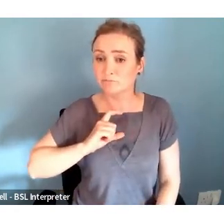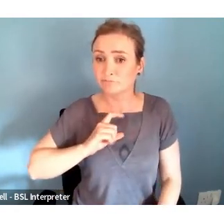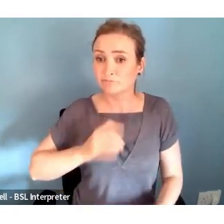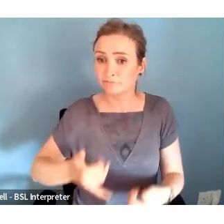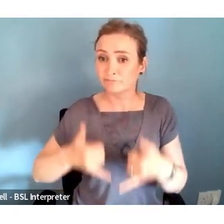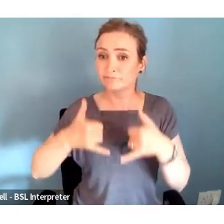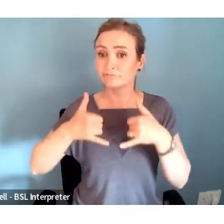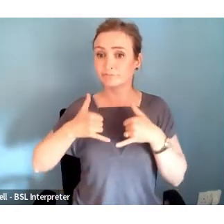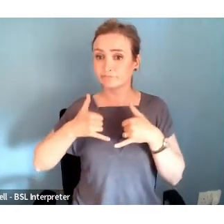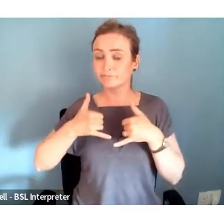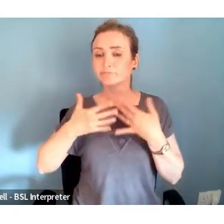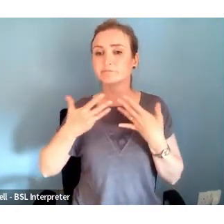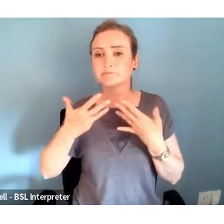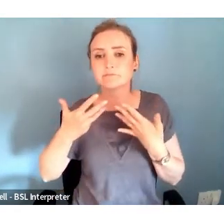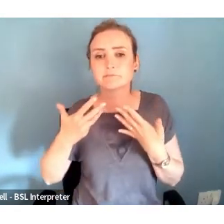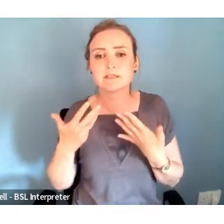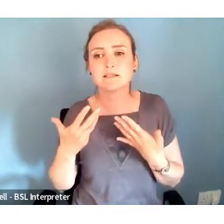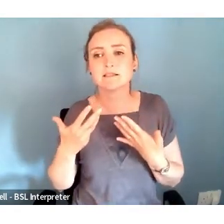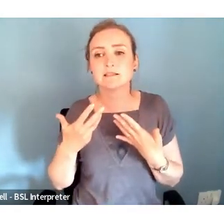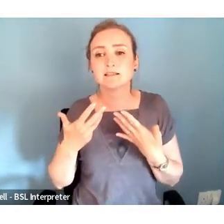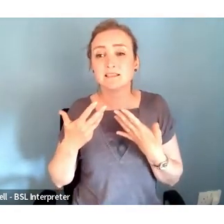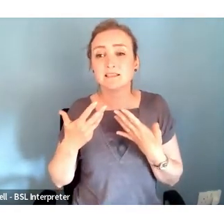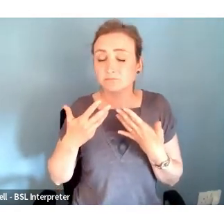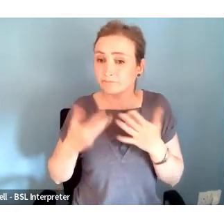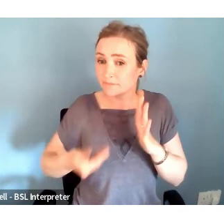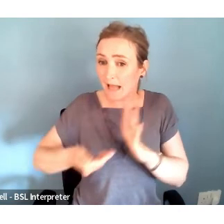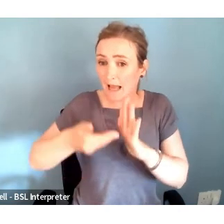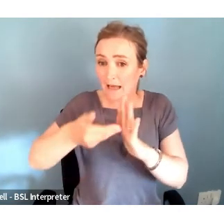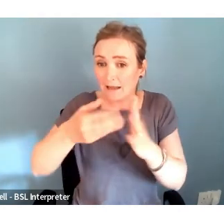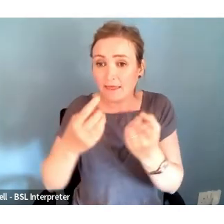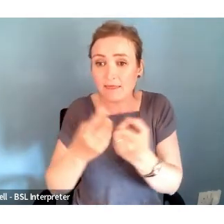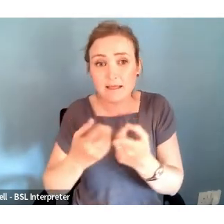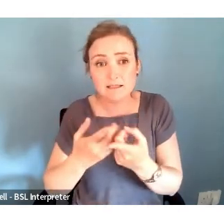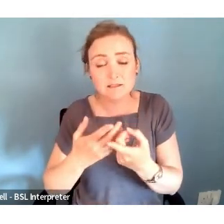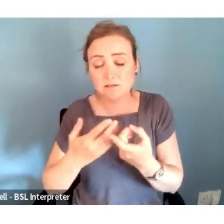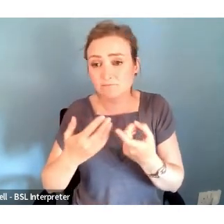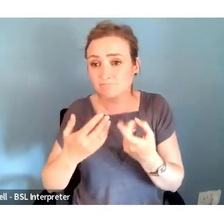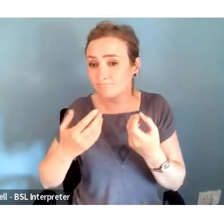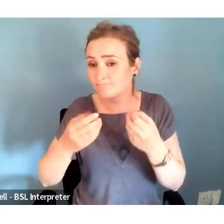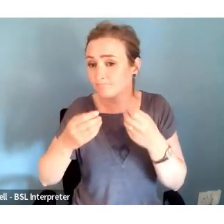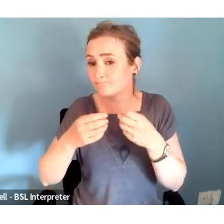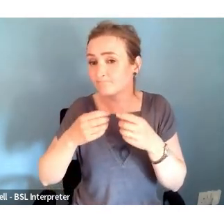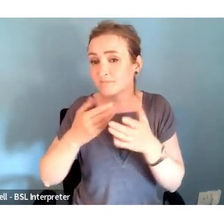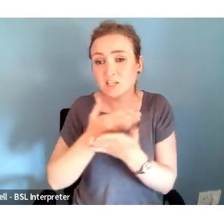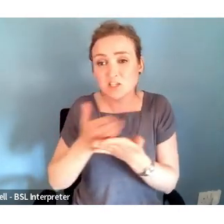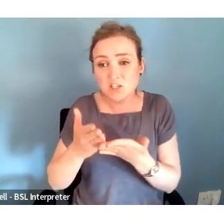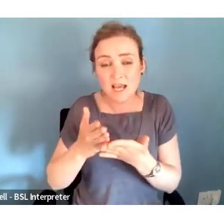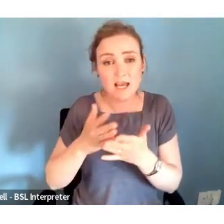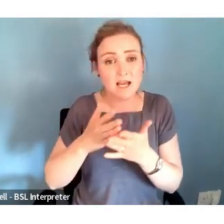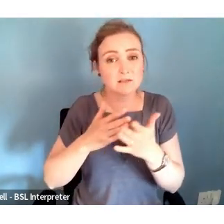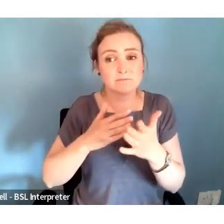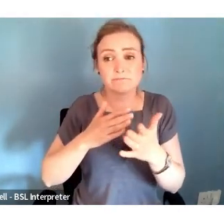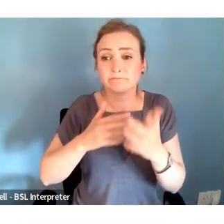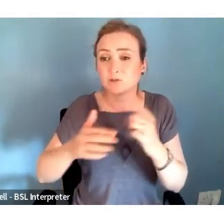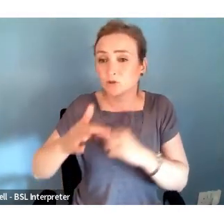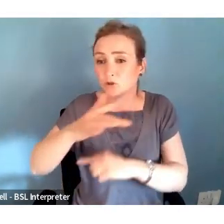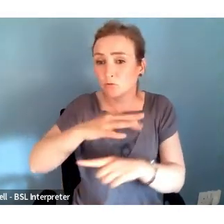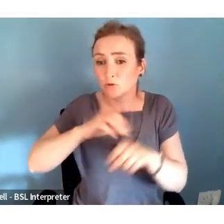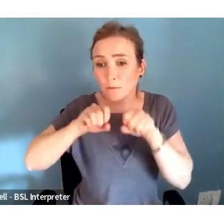and there are more things you are adding, let meemie people know. Share it on social media. If you are on job boards, put it oven your profile page. All